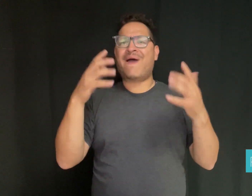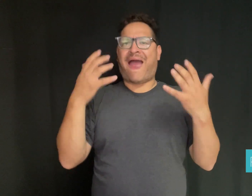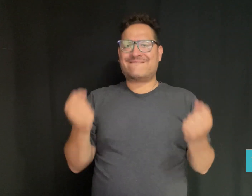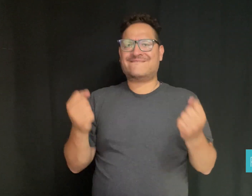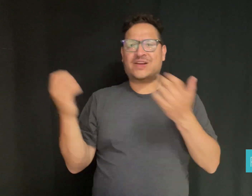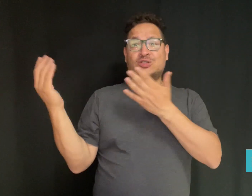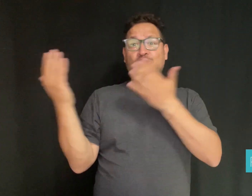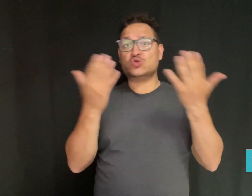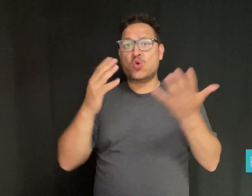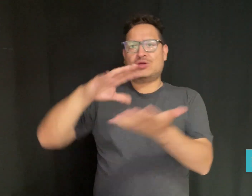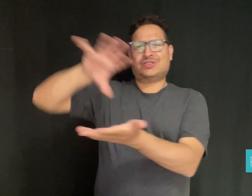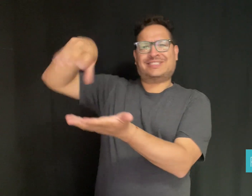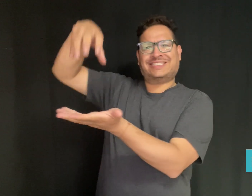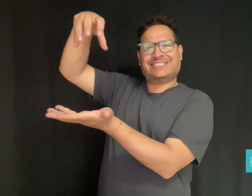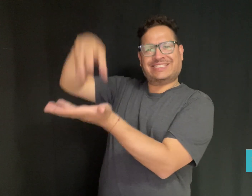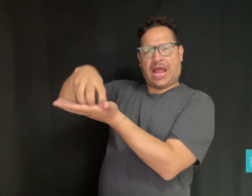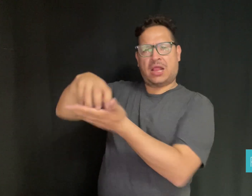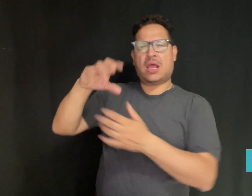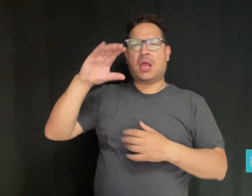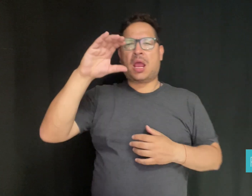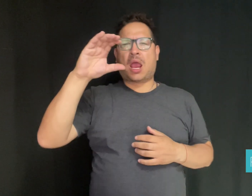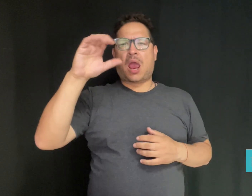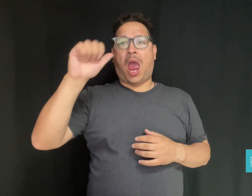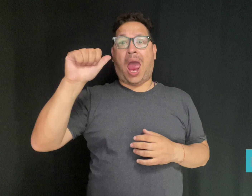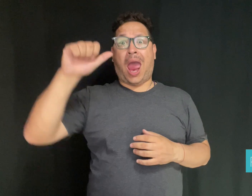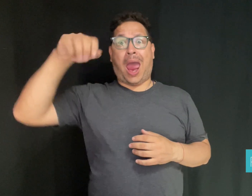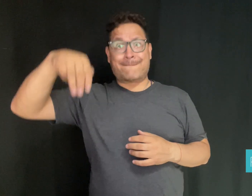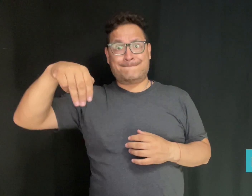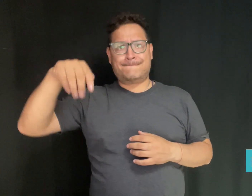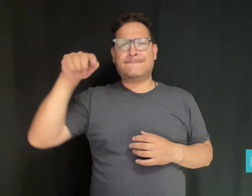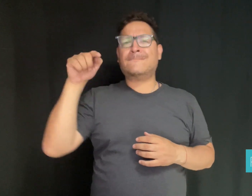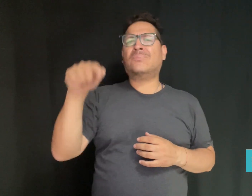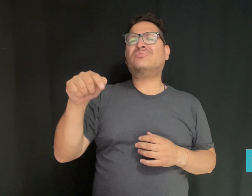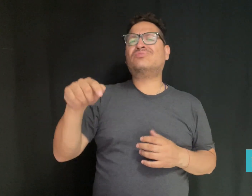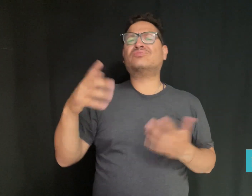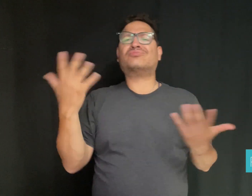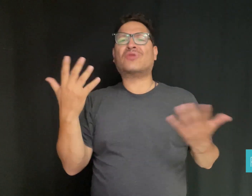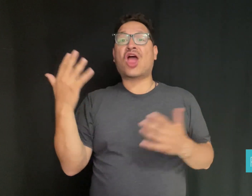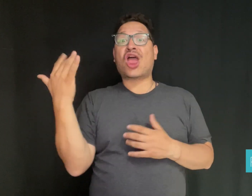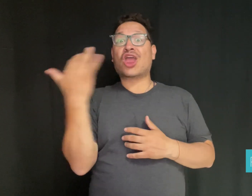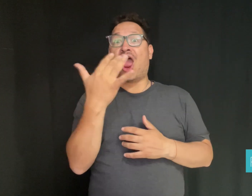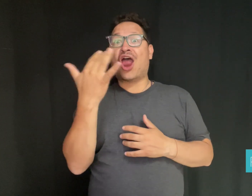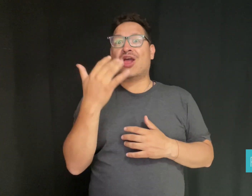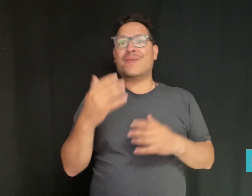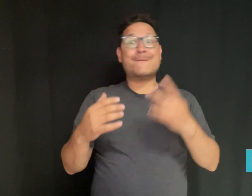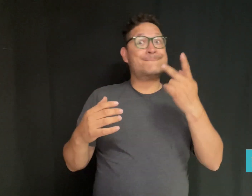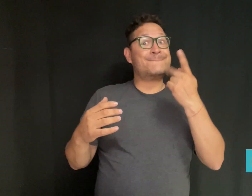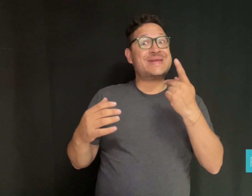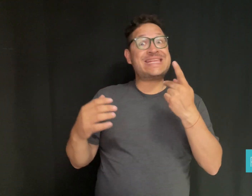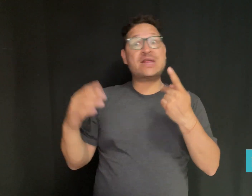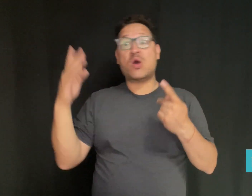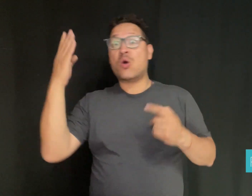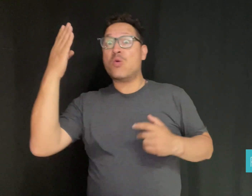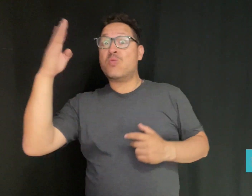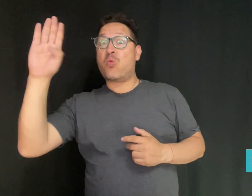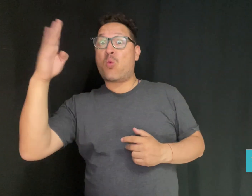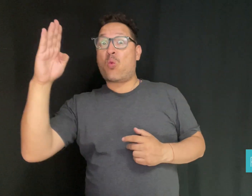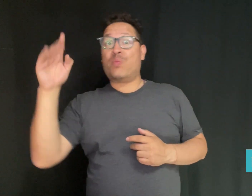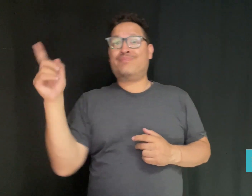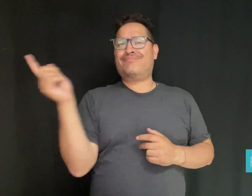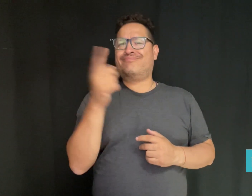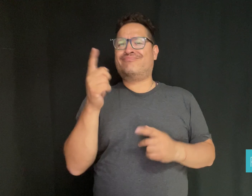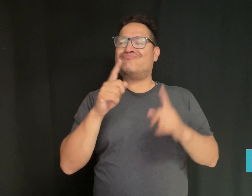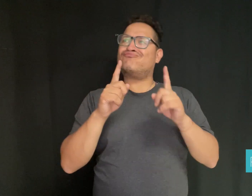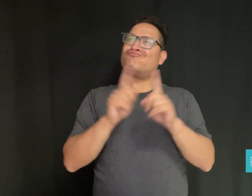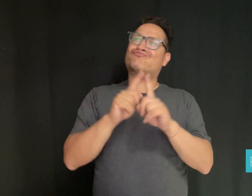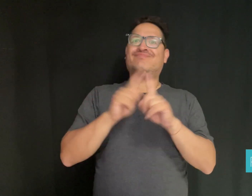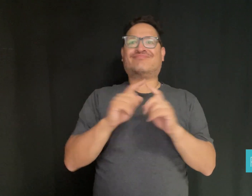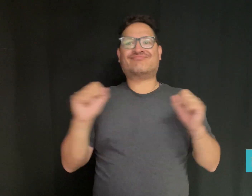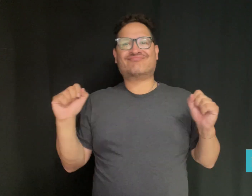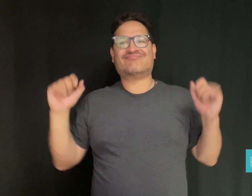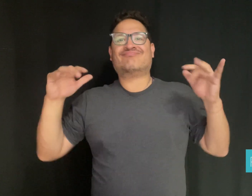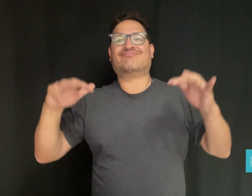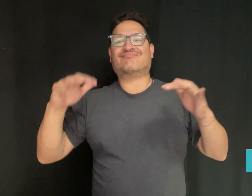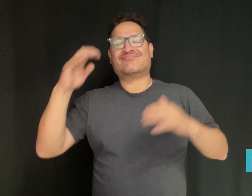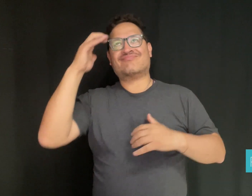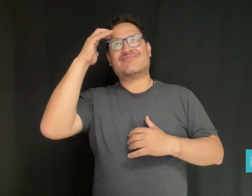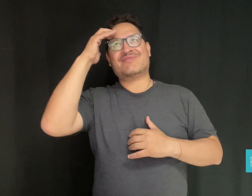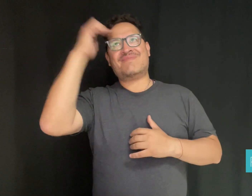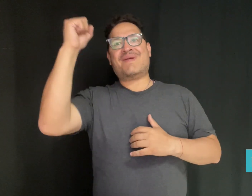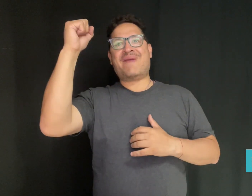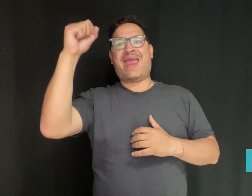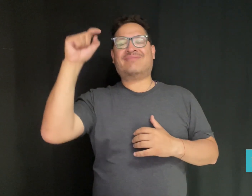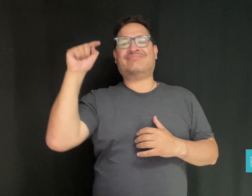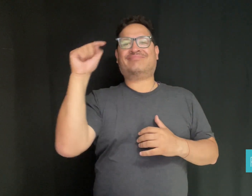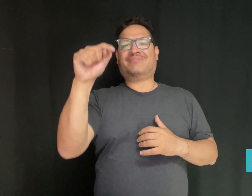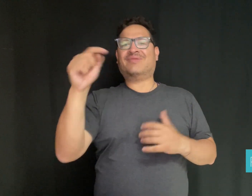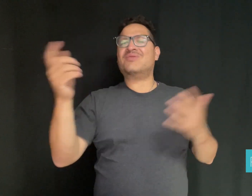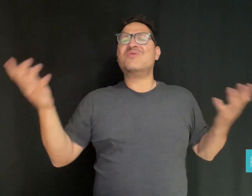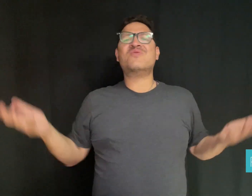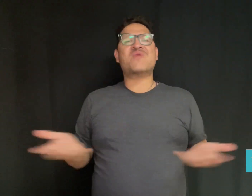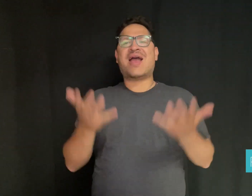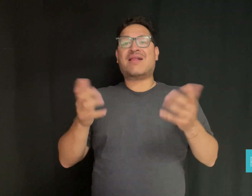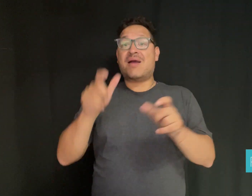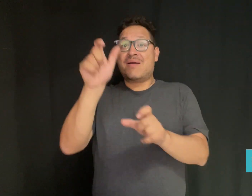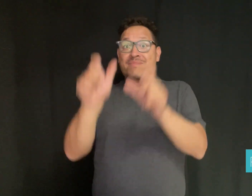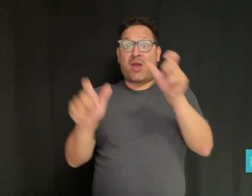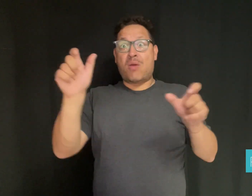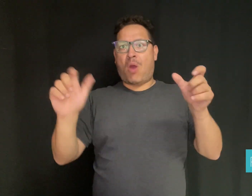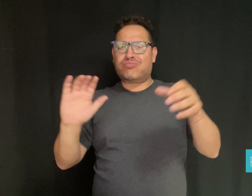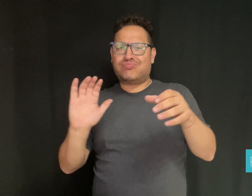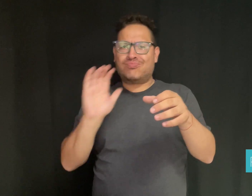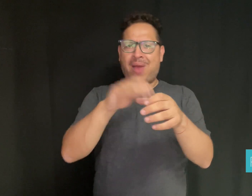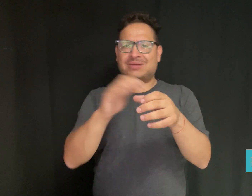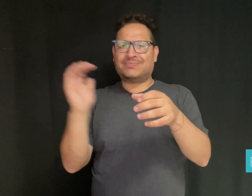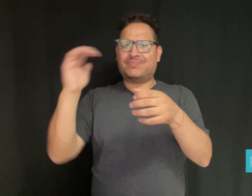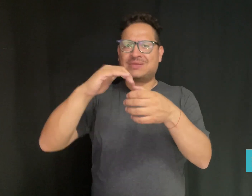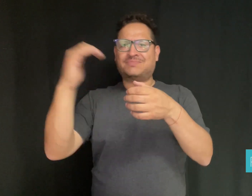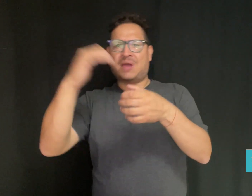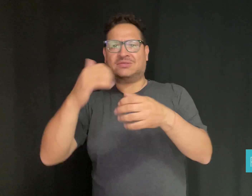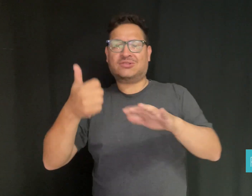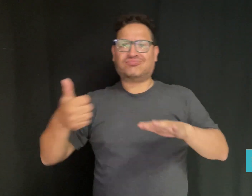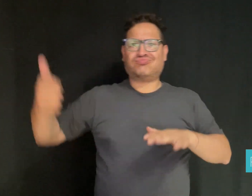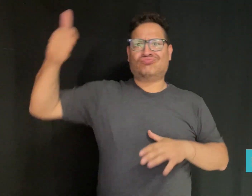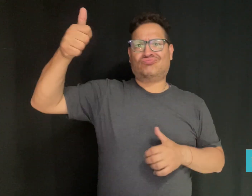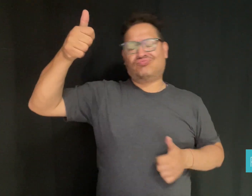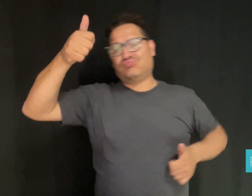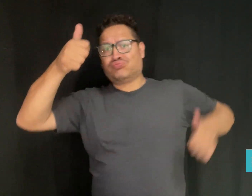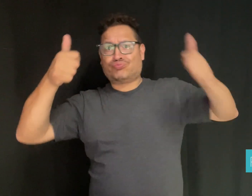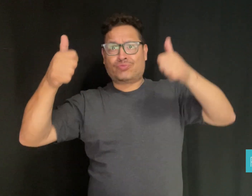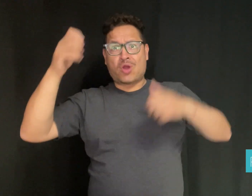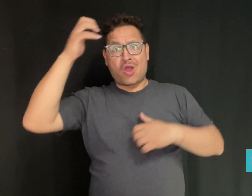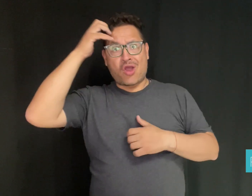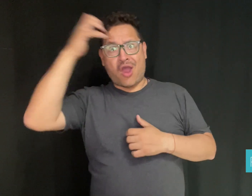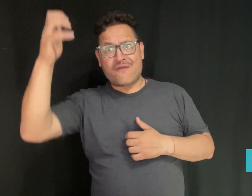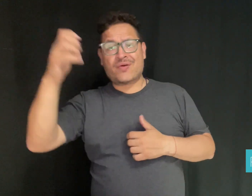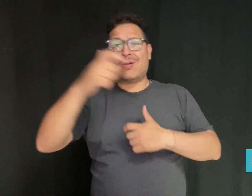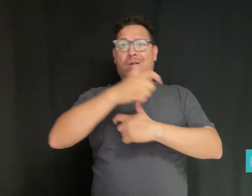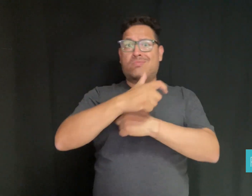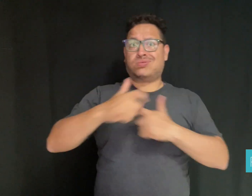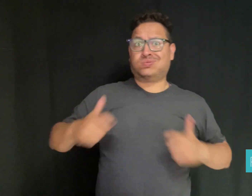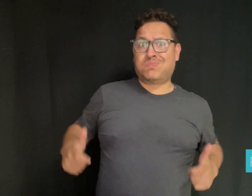the Senate of the Republic of Mexico lit up the entire